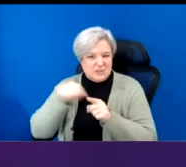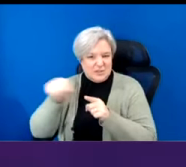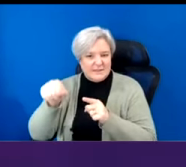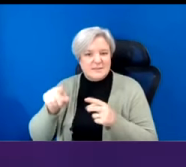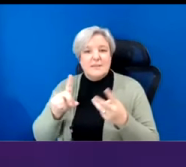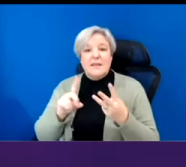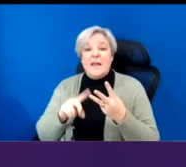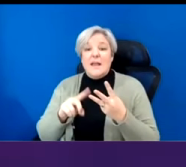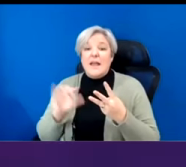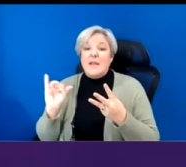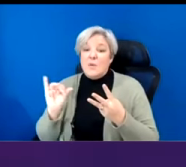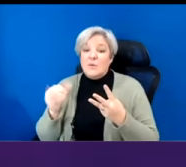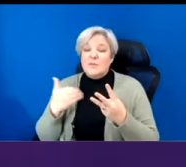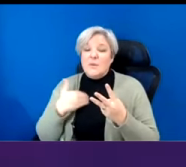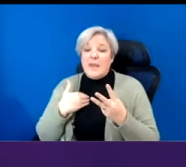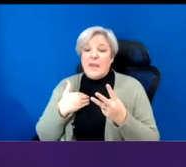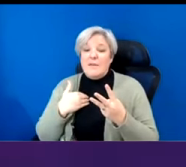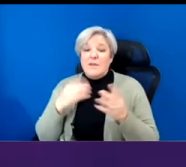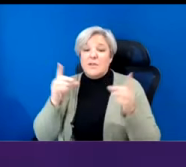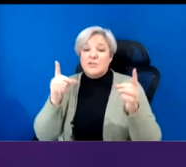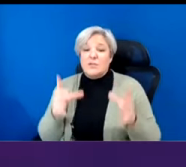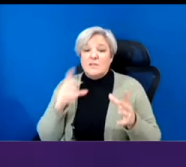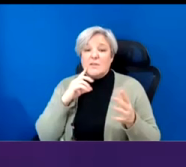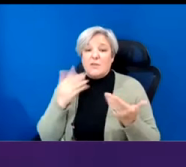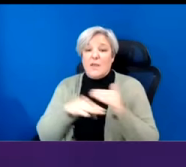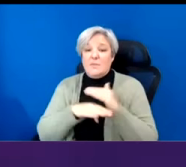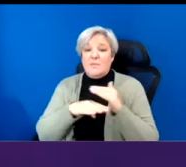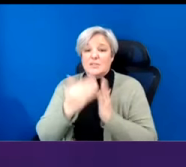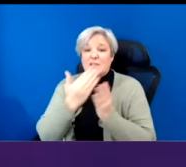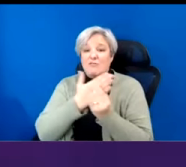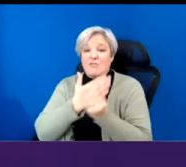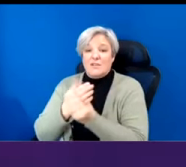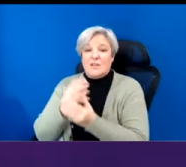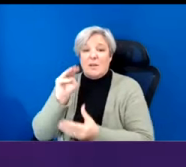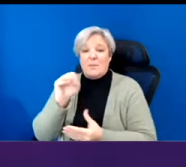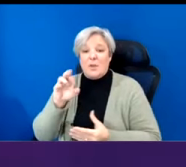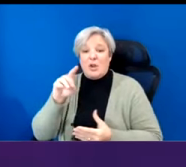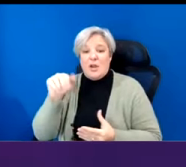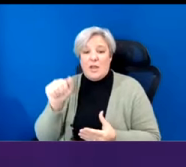And then we also have the director of admissions and records. Mirna Duarte.